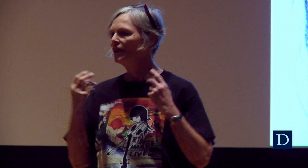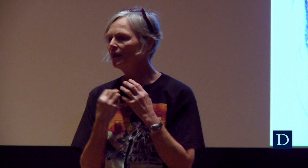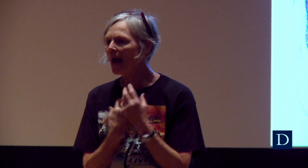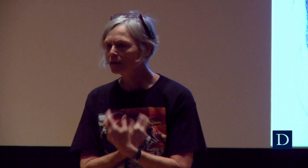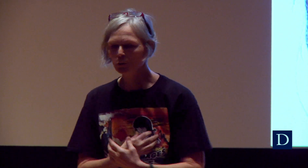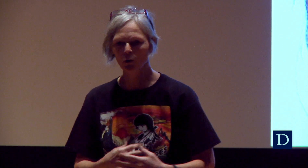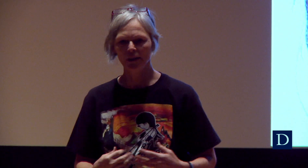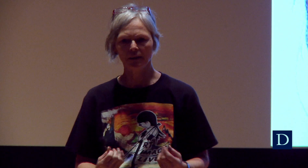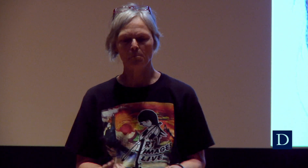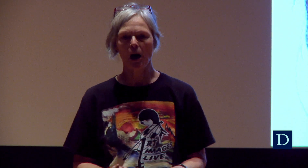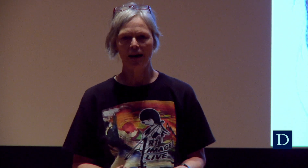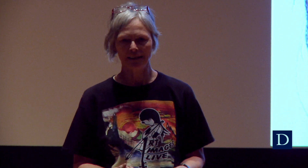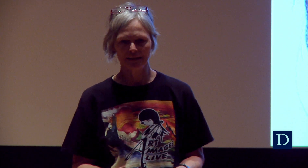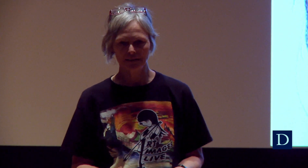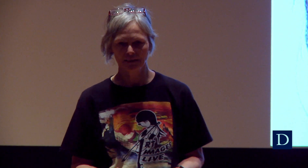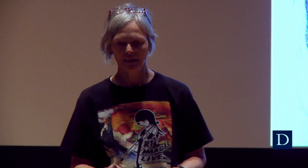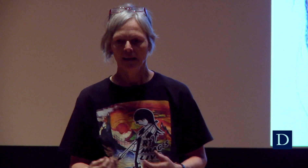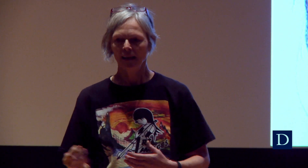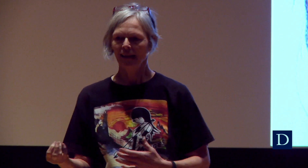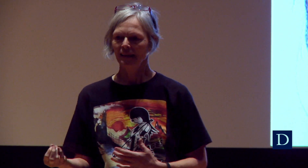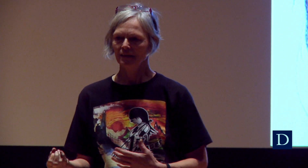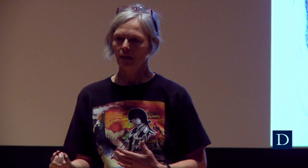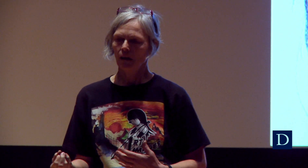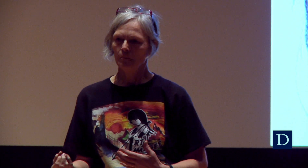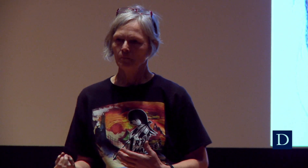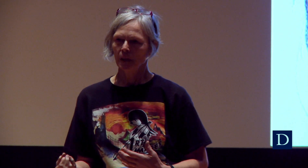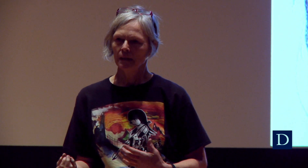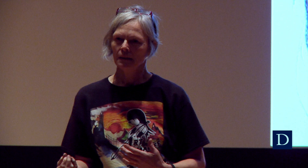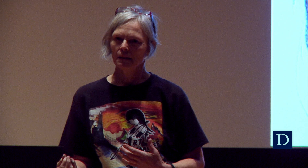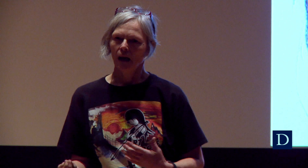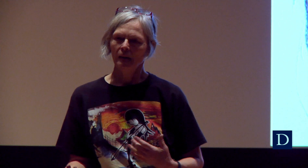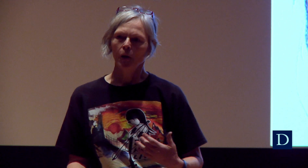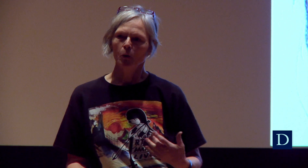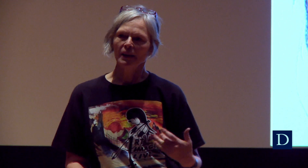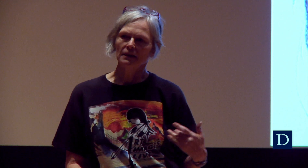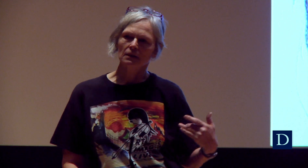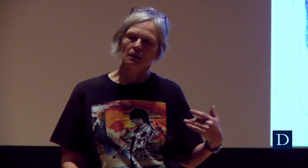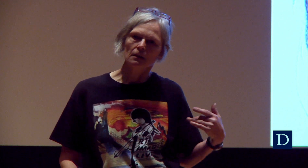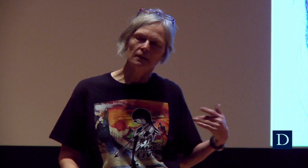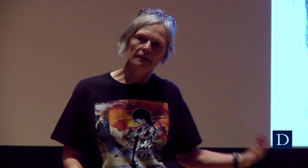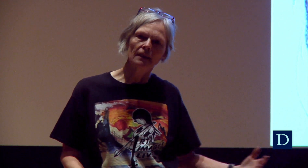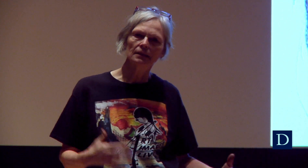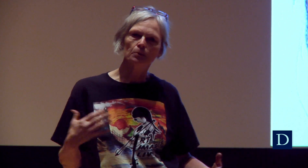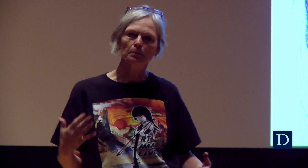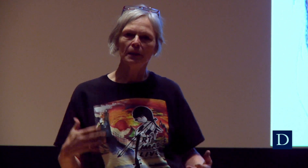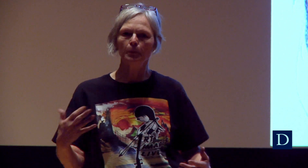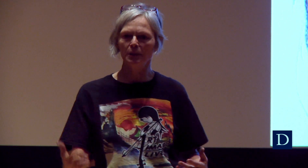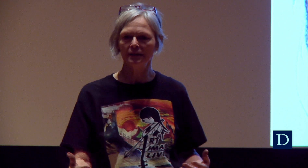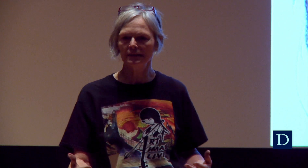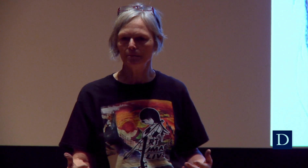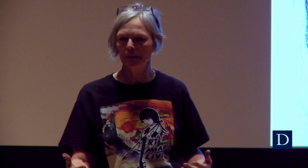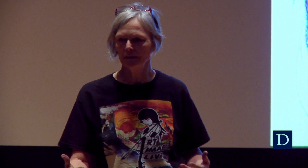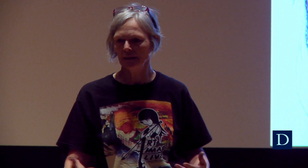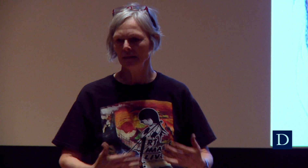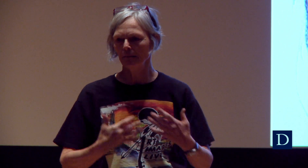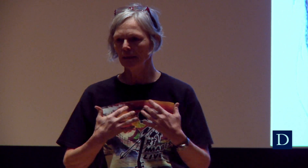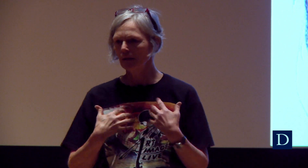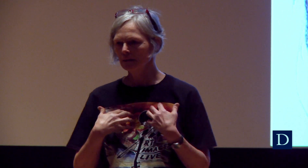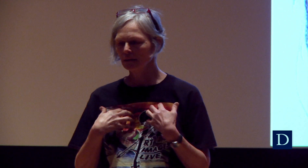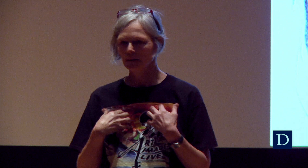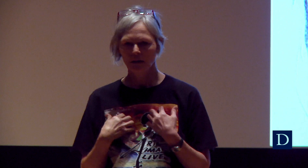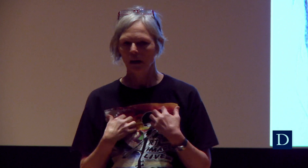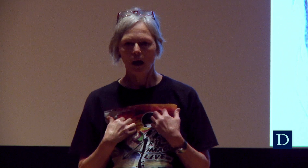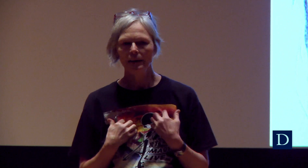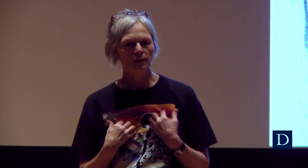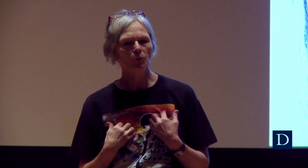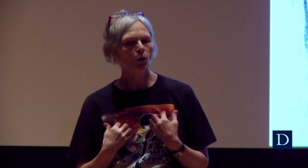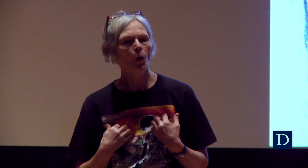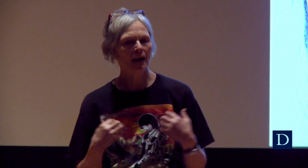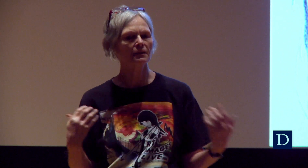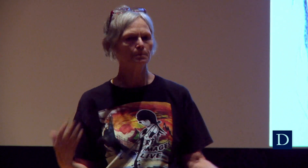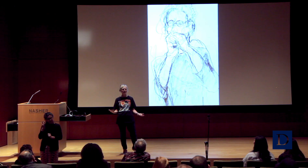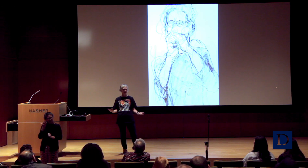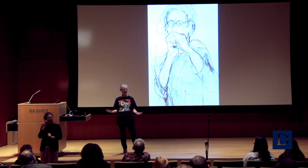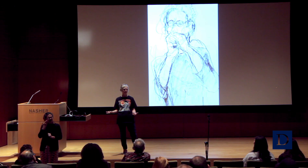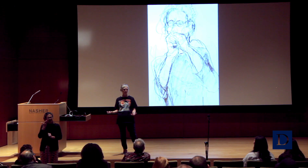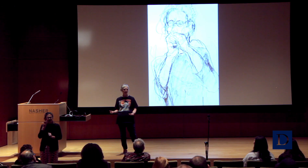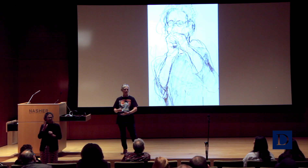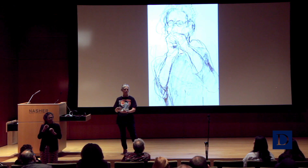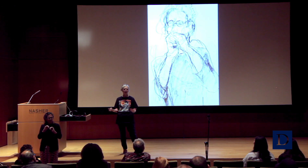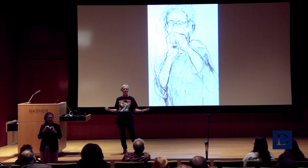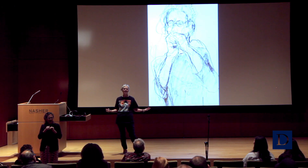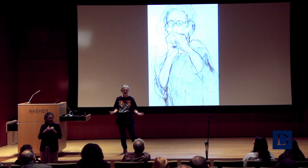They’re natural in their bodies. And I’ve always done things with people with disabilities because I don’t know how to speak, I don’t think, or write